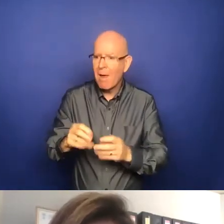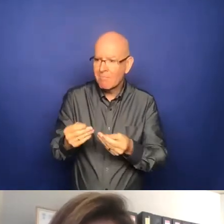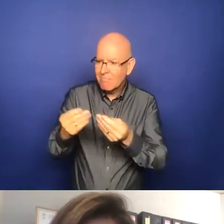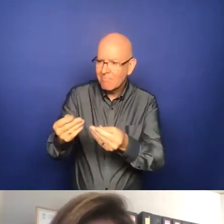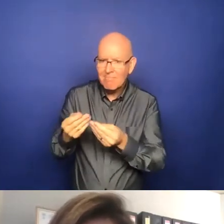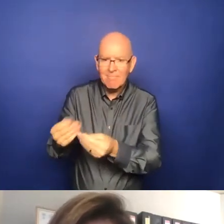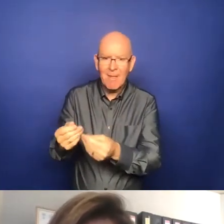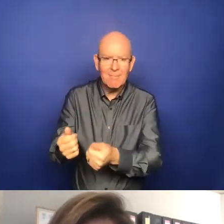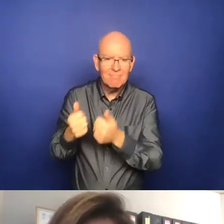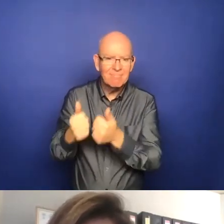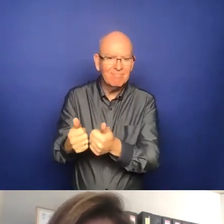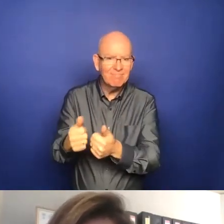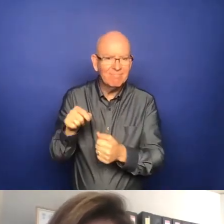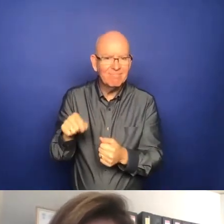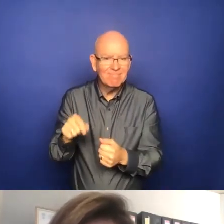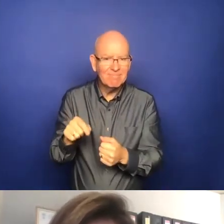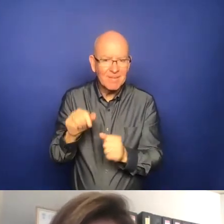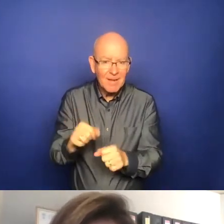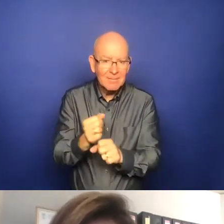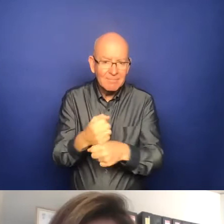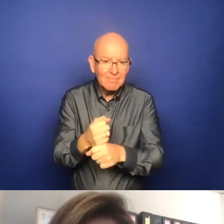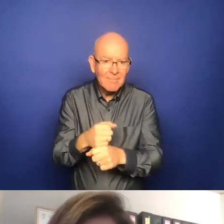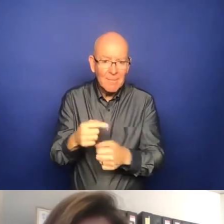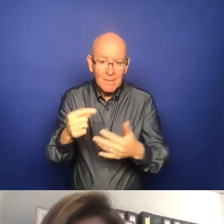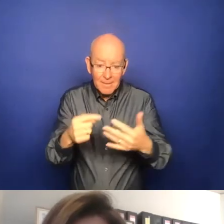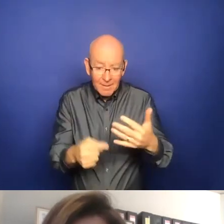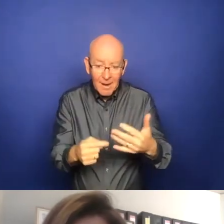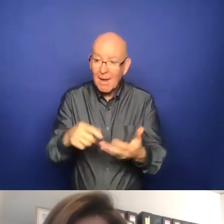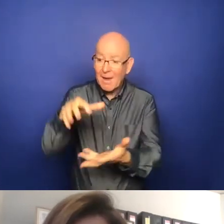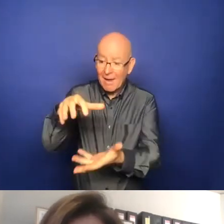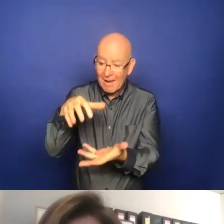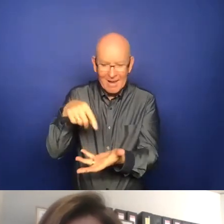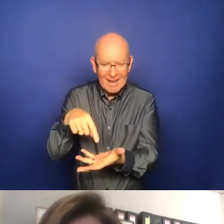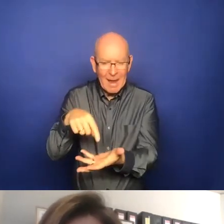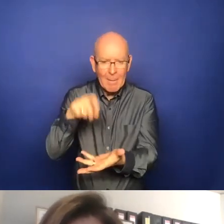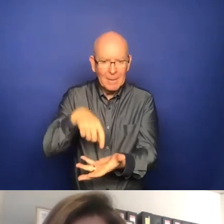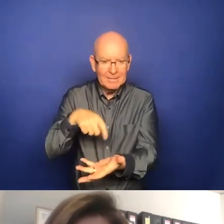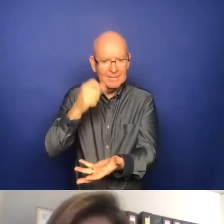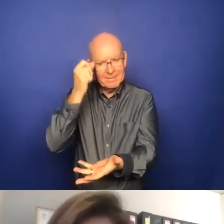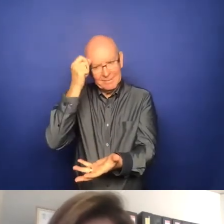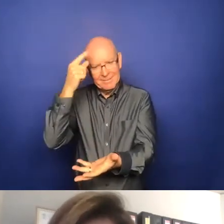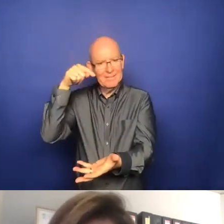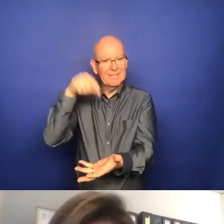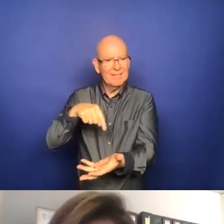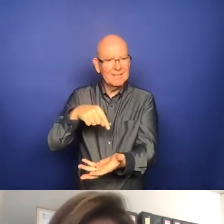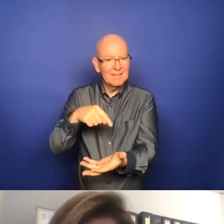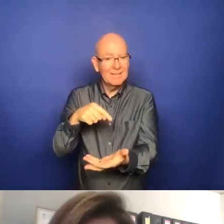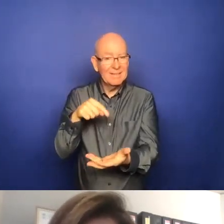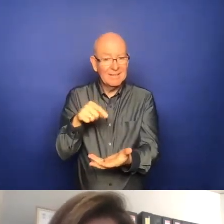more useful, producing data is not enough. Using it is what we want to happen